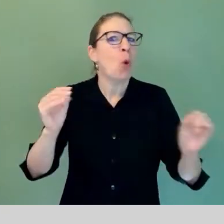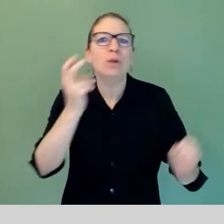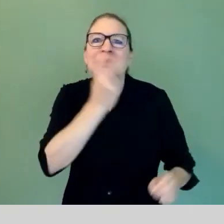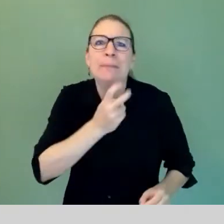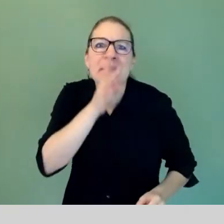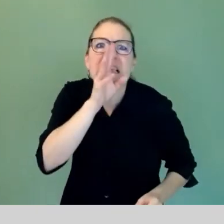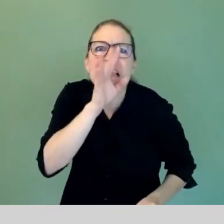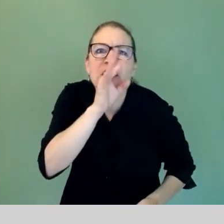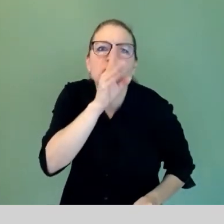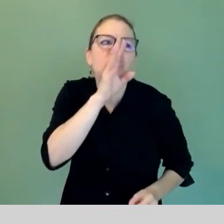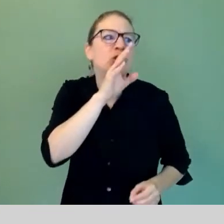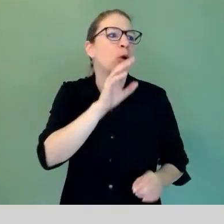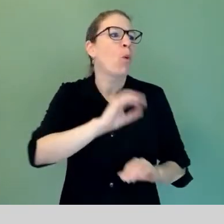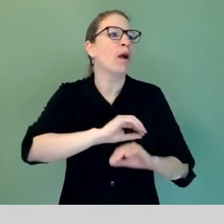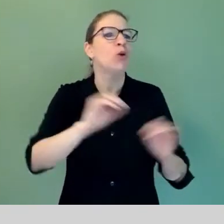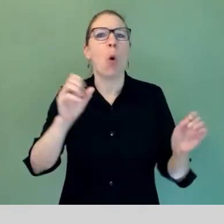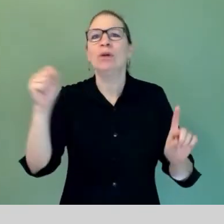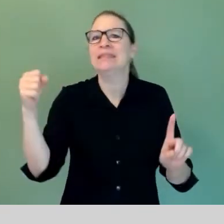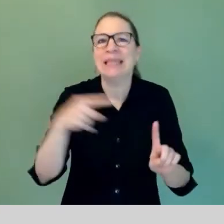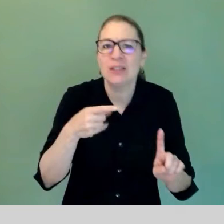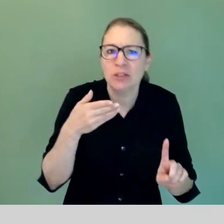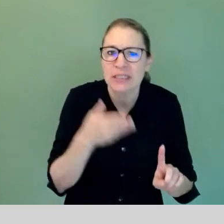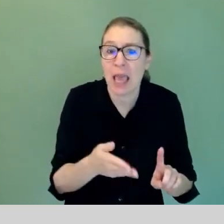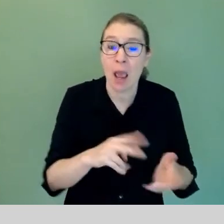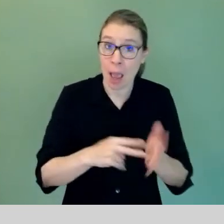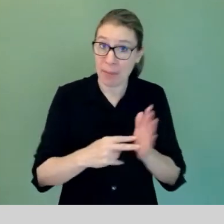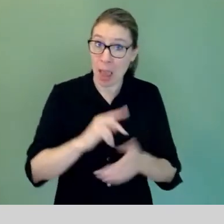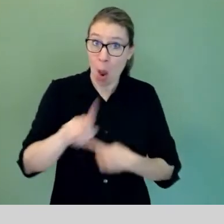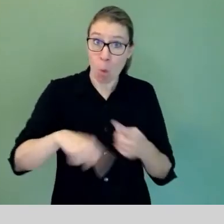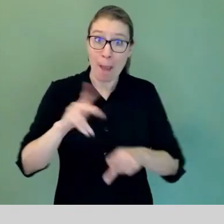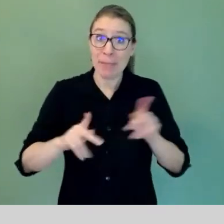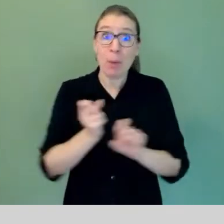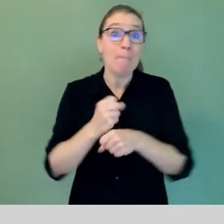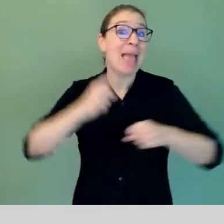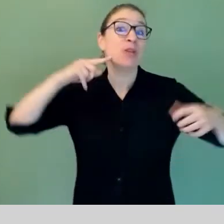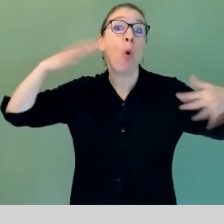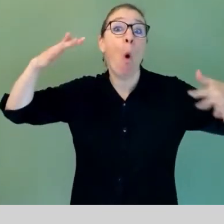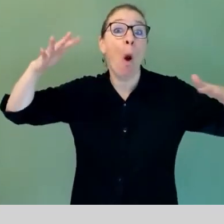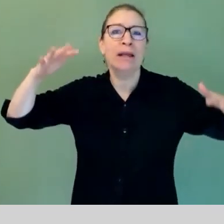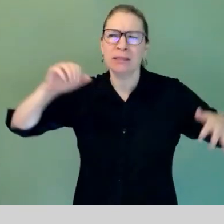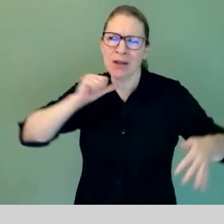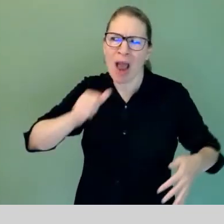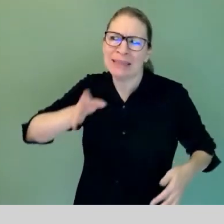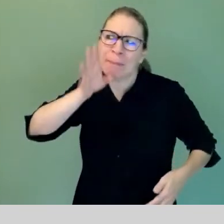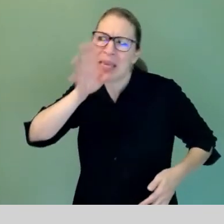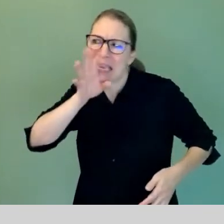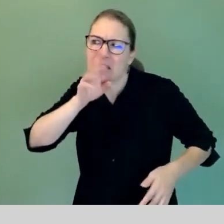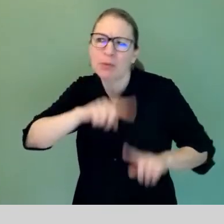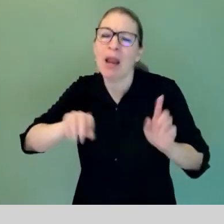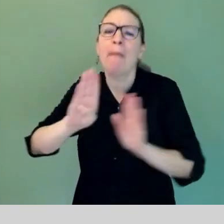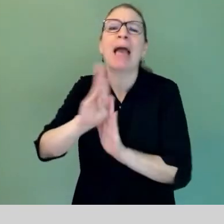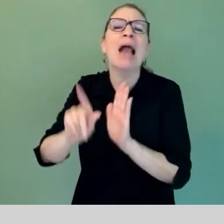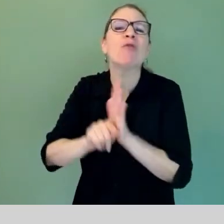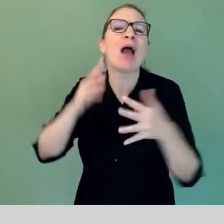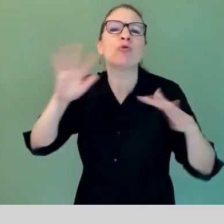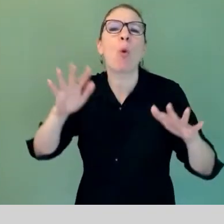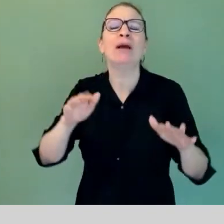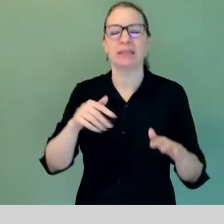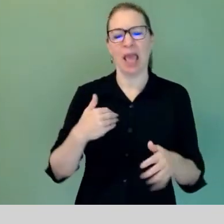a speech or an actual signal of you is present. So essentially when people are producing audio, it's in a noisy environment where there's background noise,